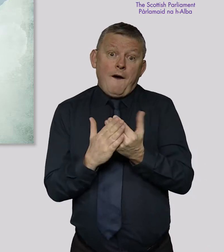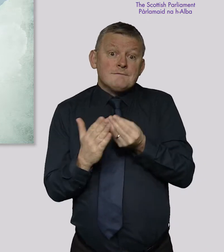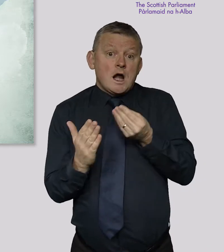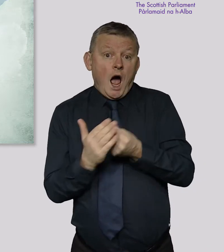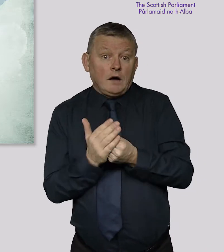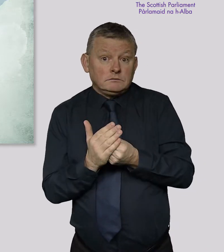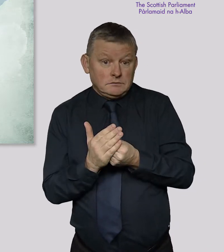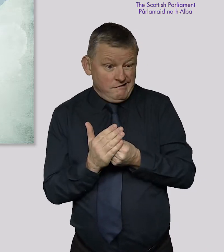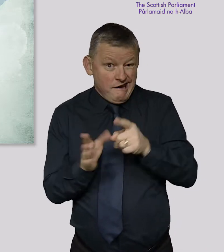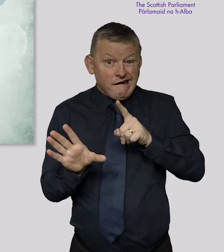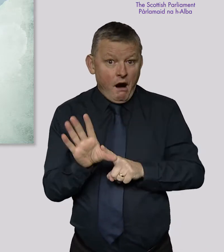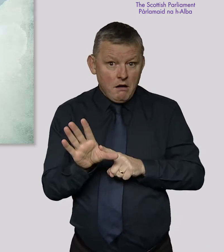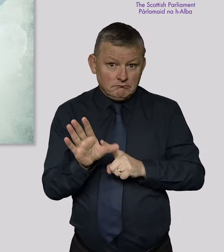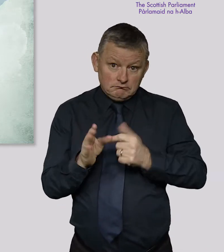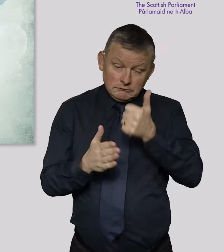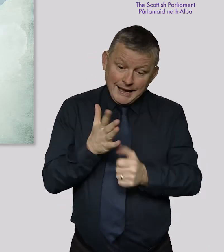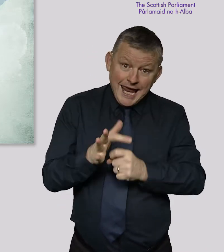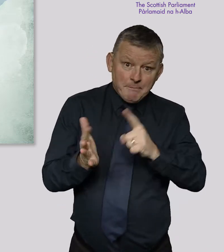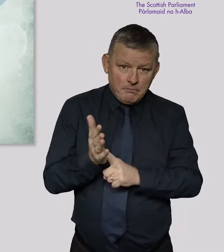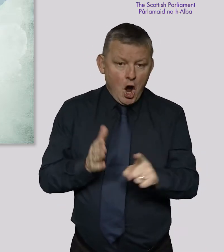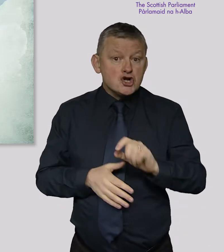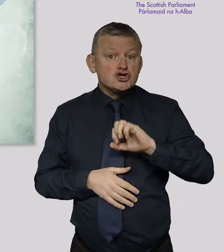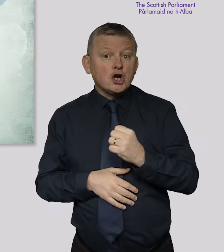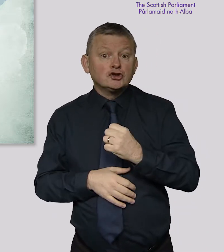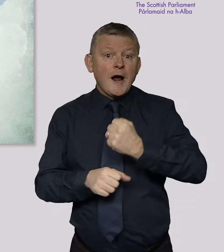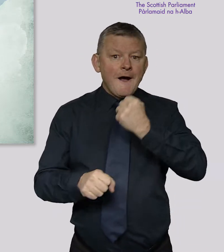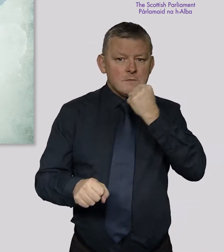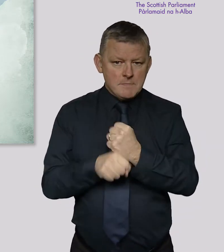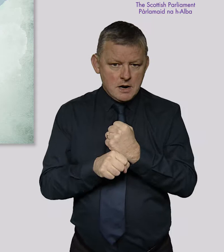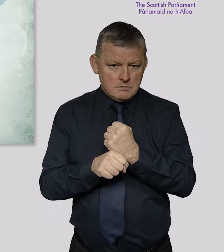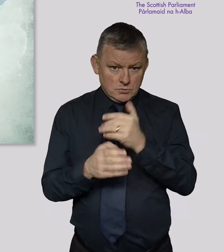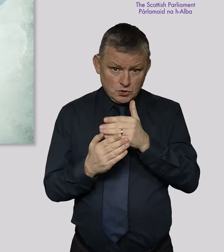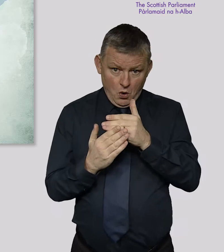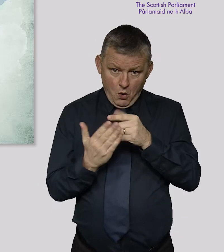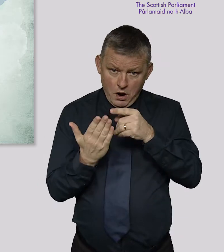As the new financial year starts in April, the Scottish Government aims to have the bill passed